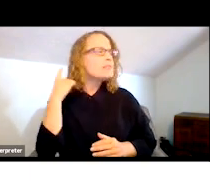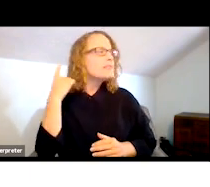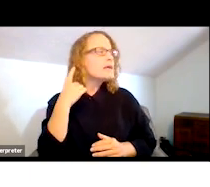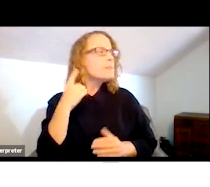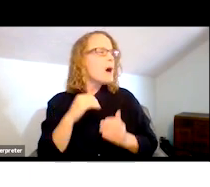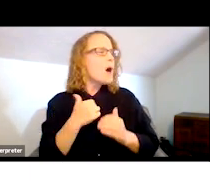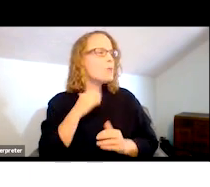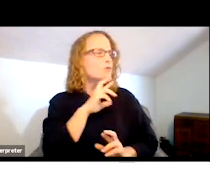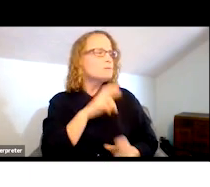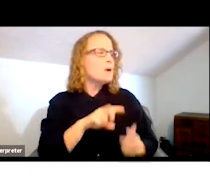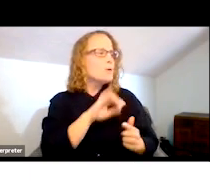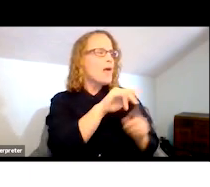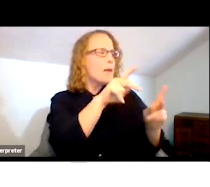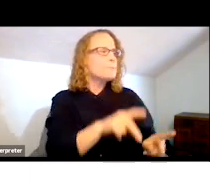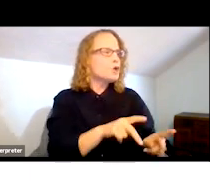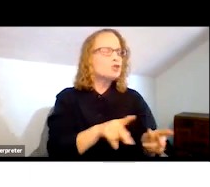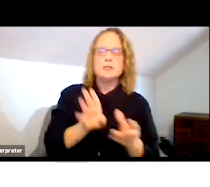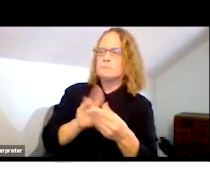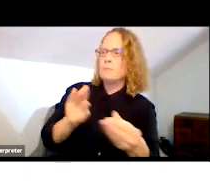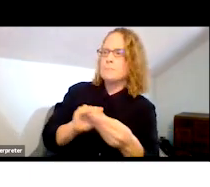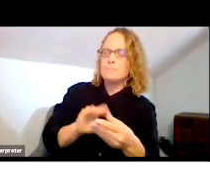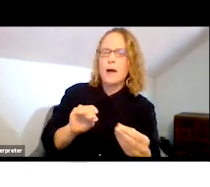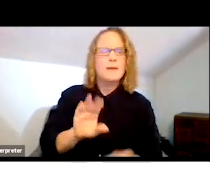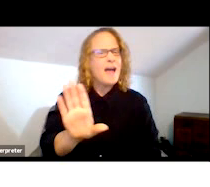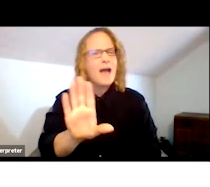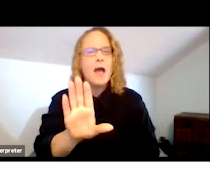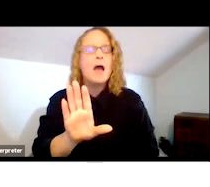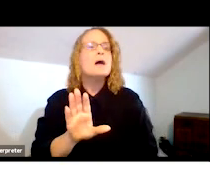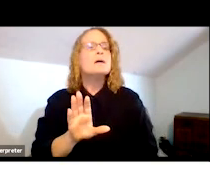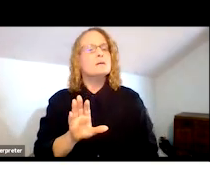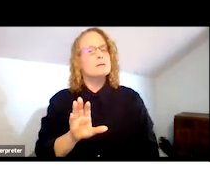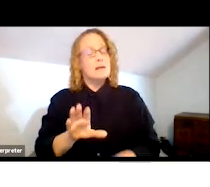So, very often, most often I would say, we are listening